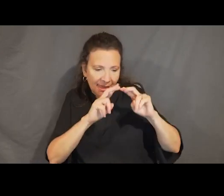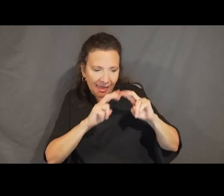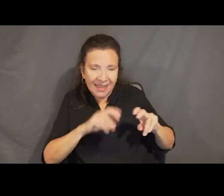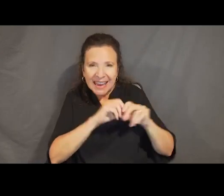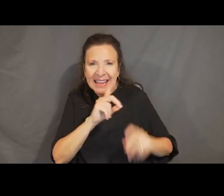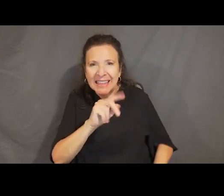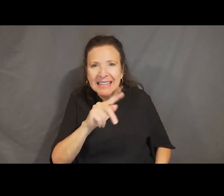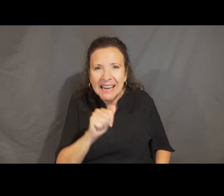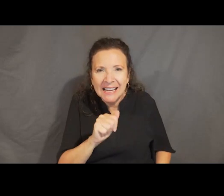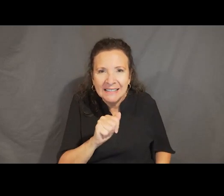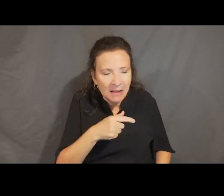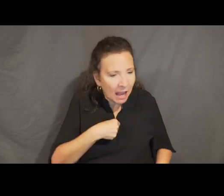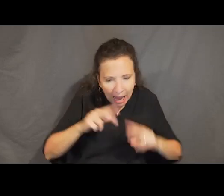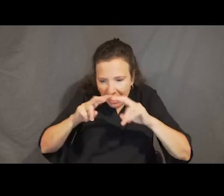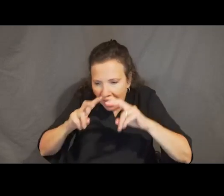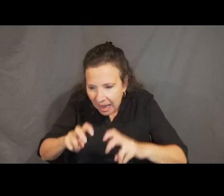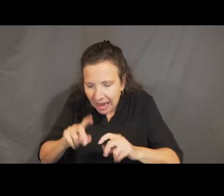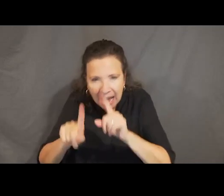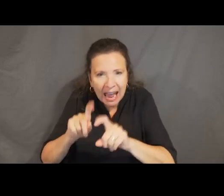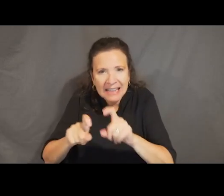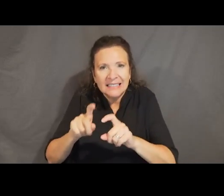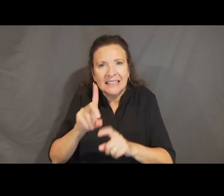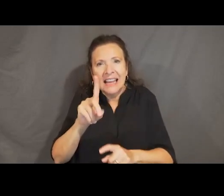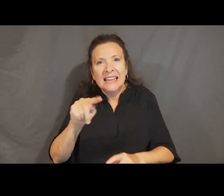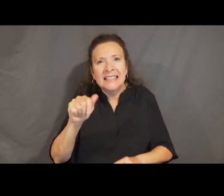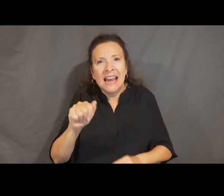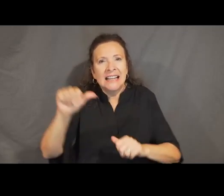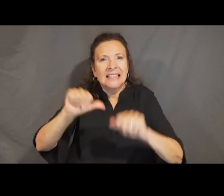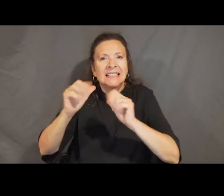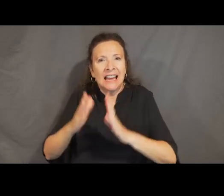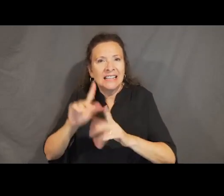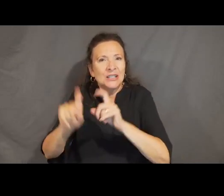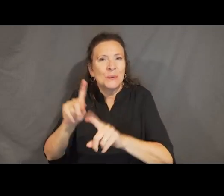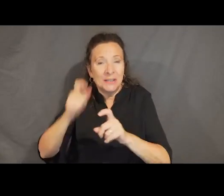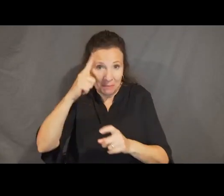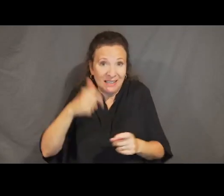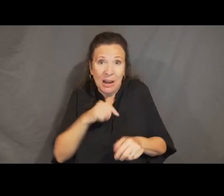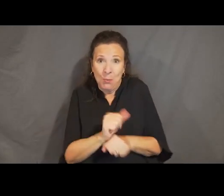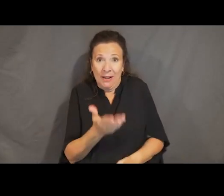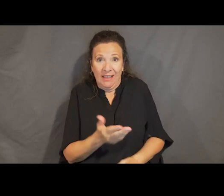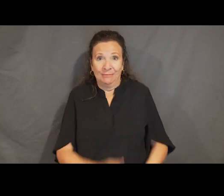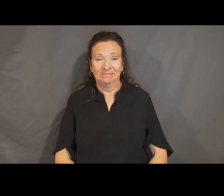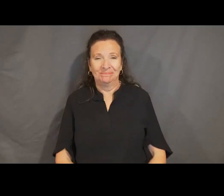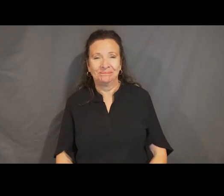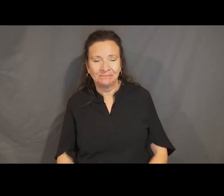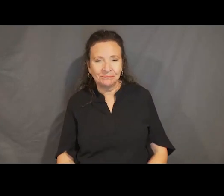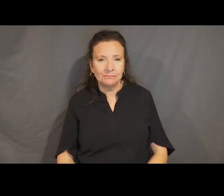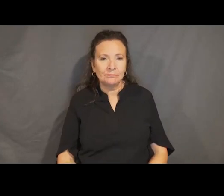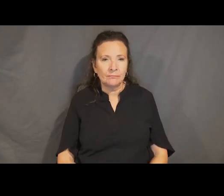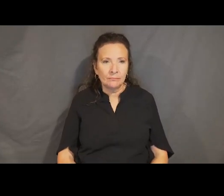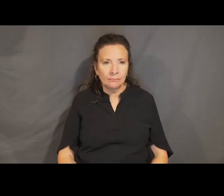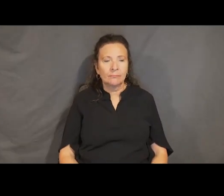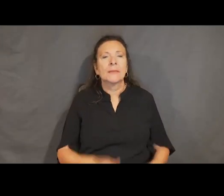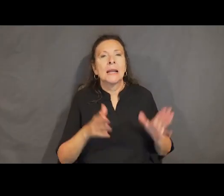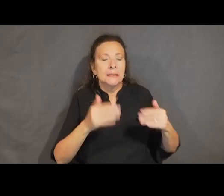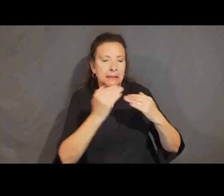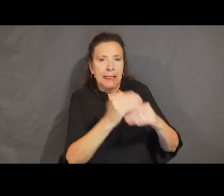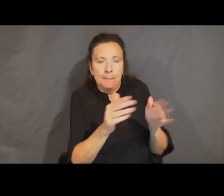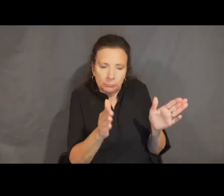data scientists questions. Because this is where I work. We use narrow AI in an intelligent guided